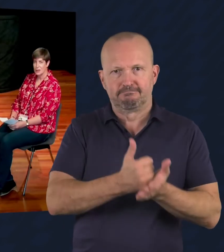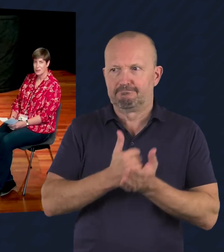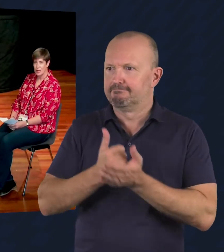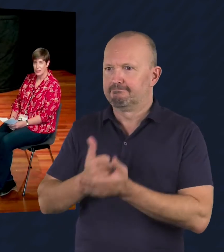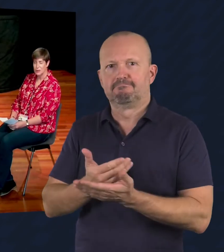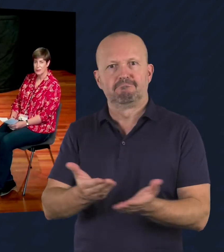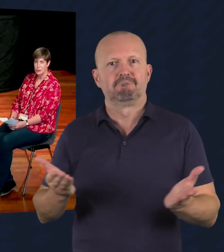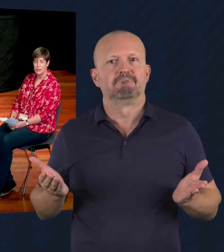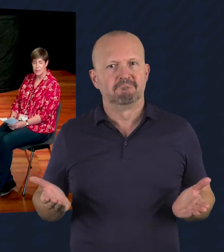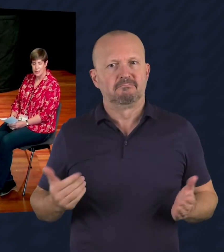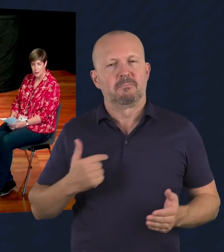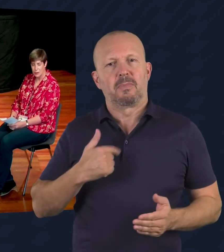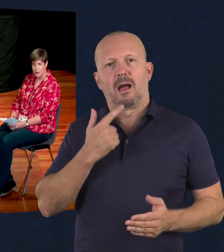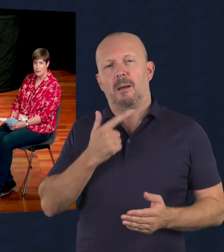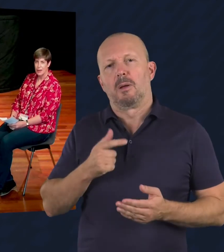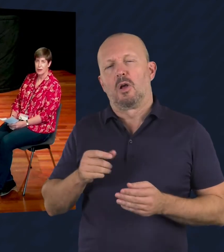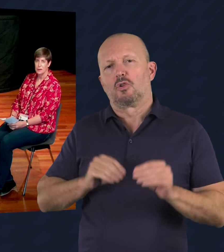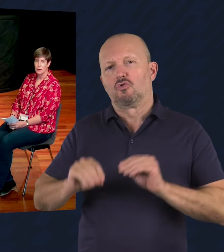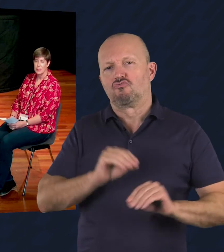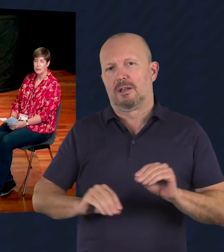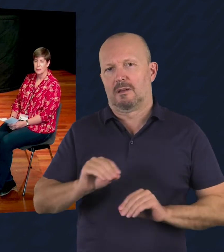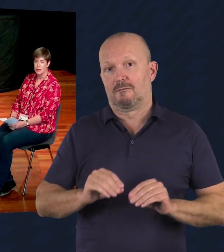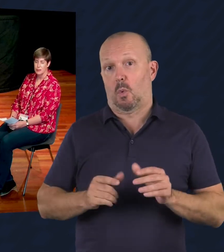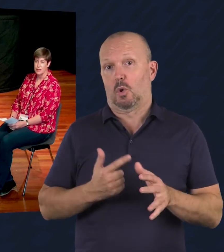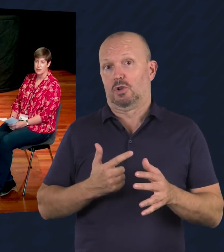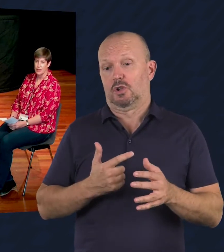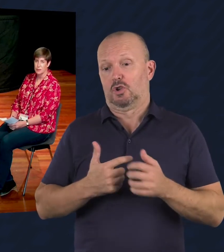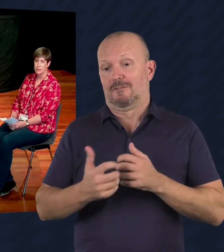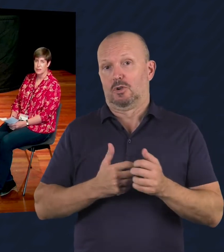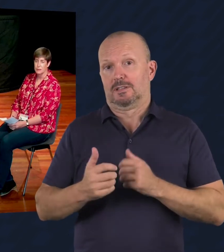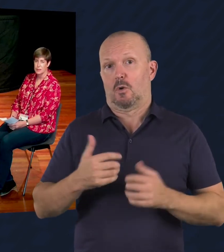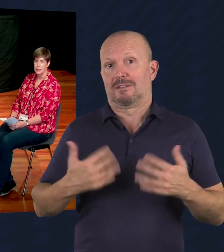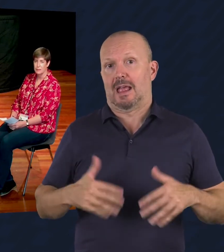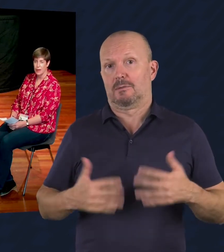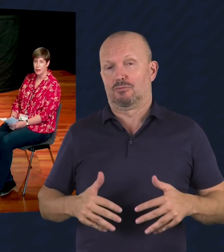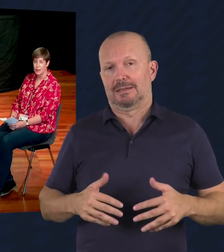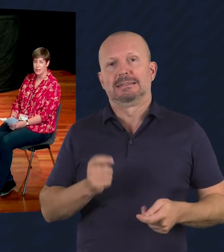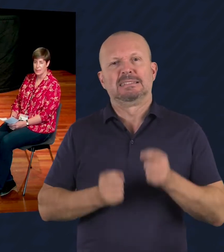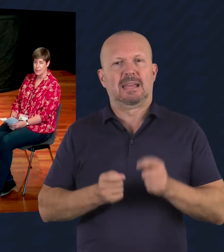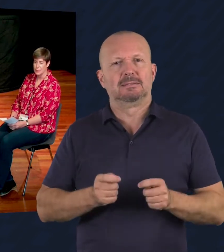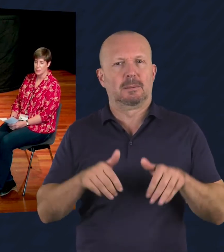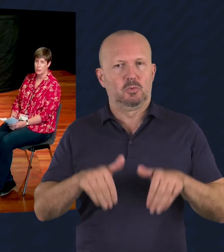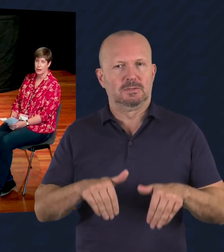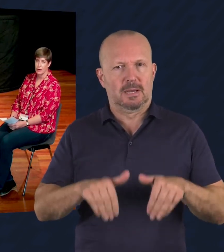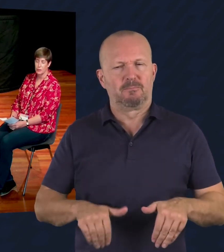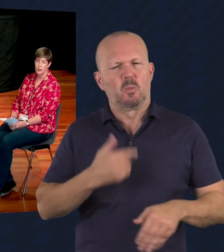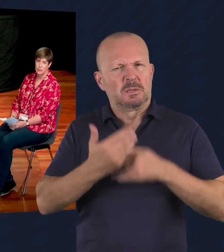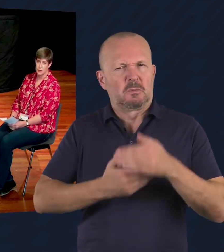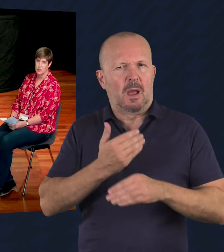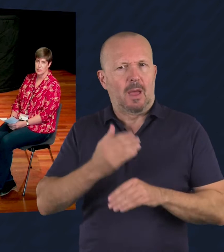Tēna koutou katoa. Ko Terri toku ingoa. I'm the curator for the University of Canterbury Teece Museum, and we're here today to tell you about our audio descriptions